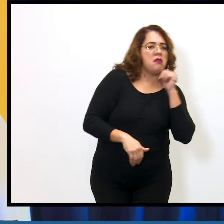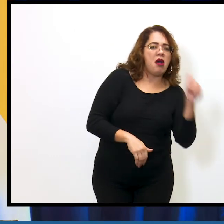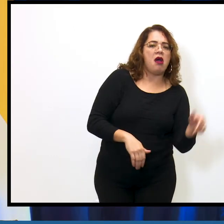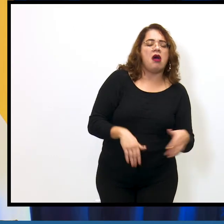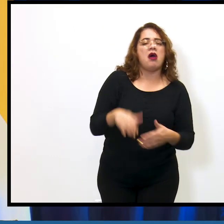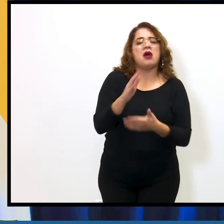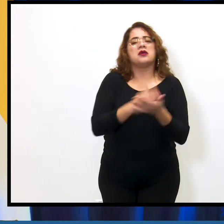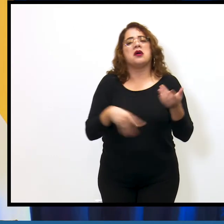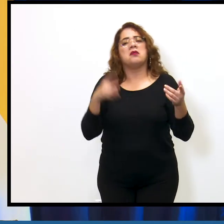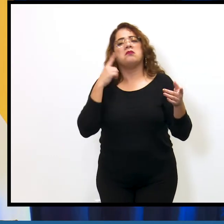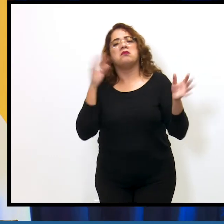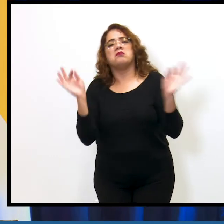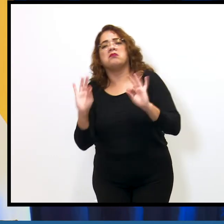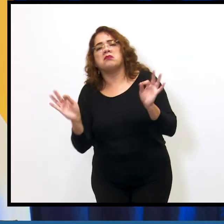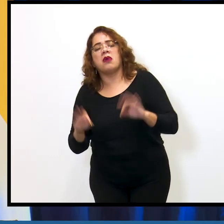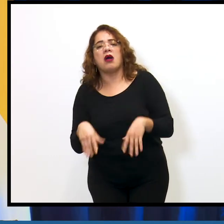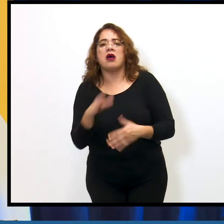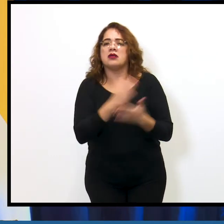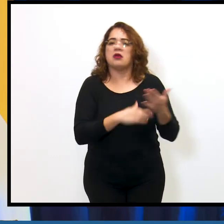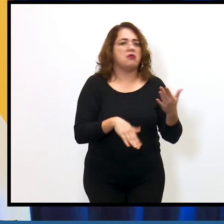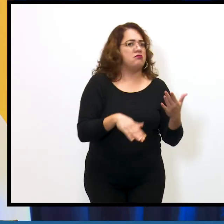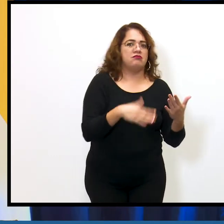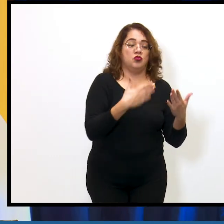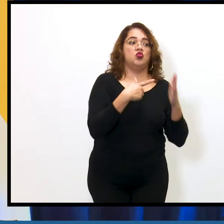that's one that's I think one of the broader issues but I think things are better now.